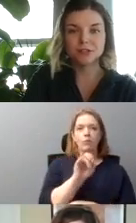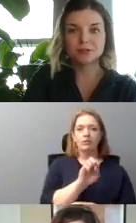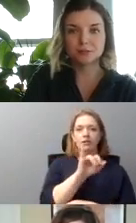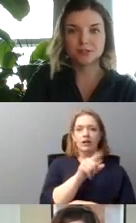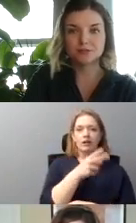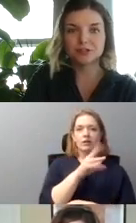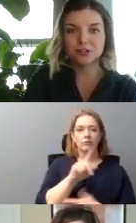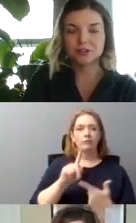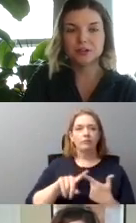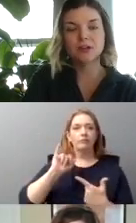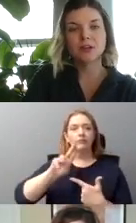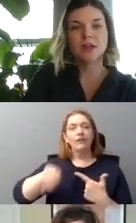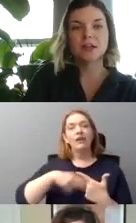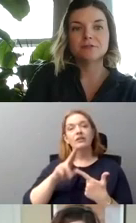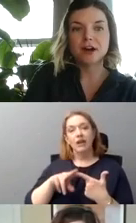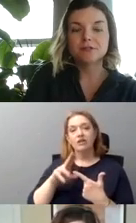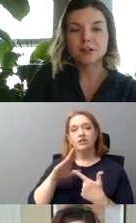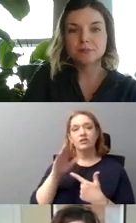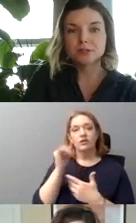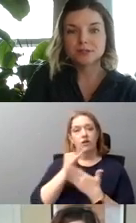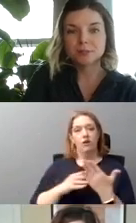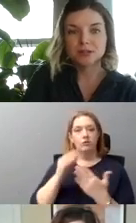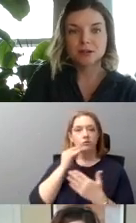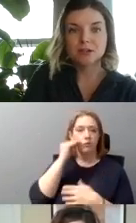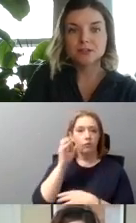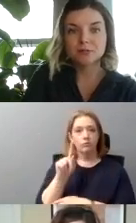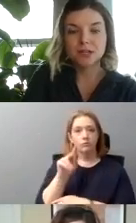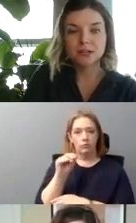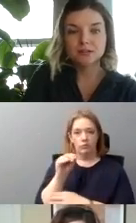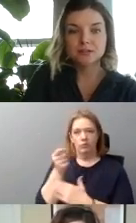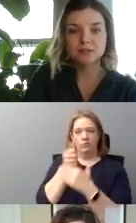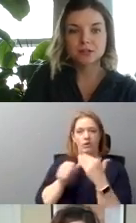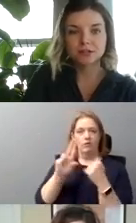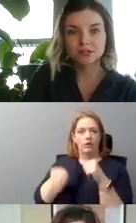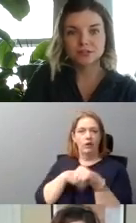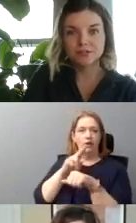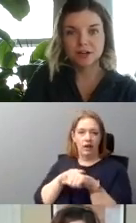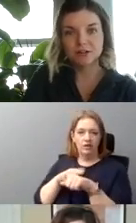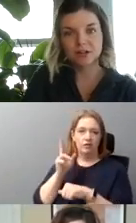Historic Preservation and five other participating artist home sites such as the David Ireland